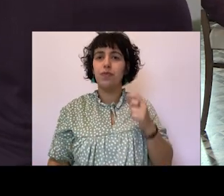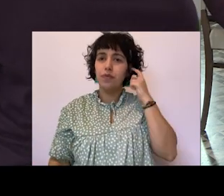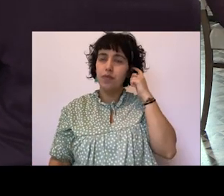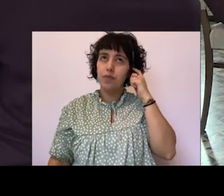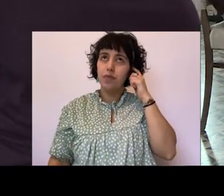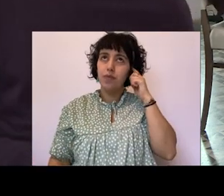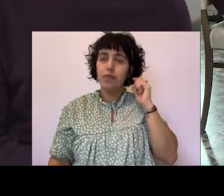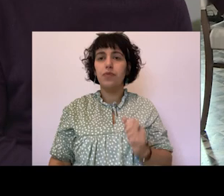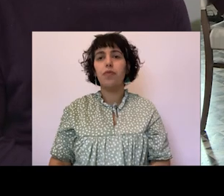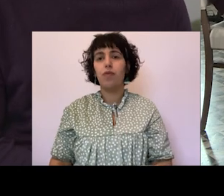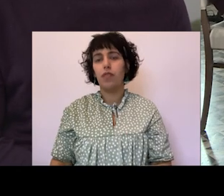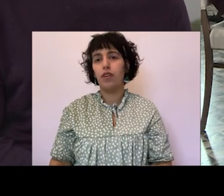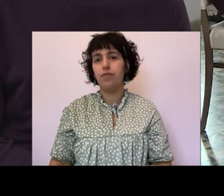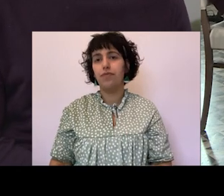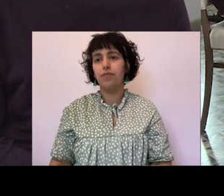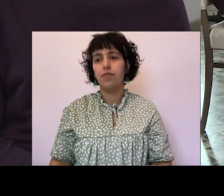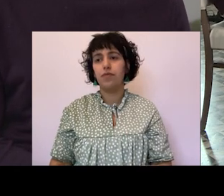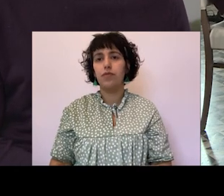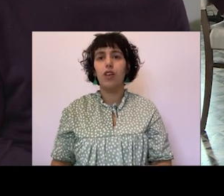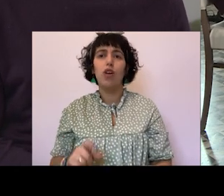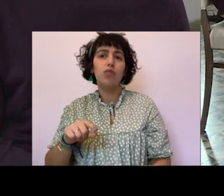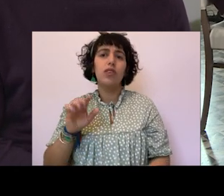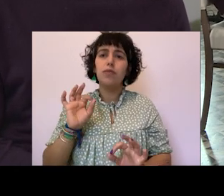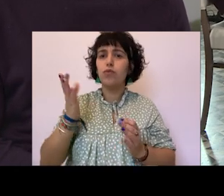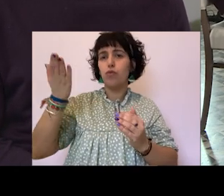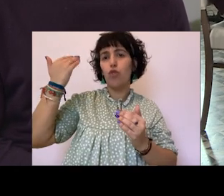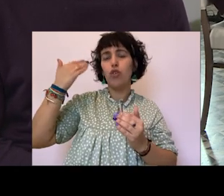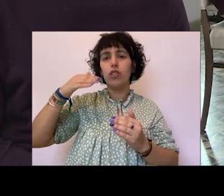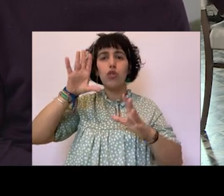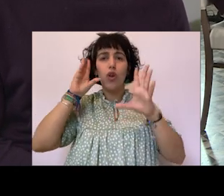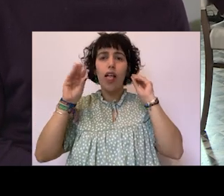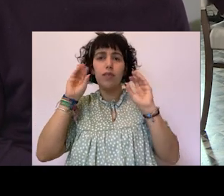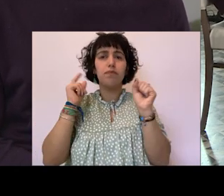But really, these are prepared things, so "live it",